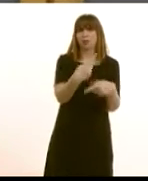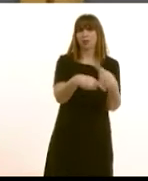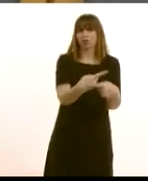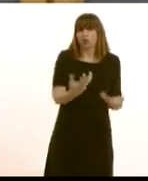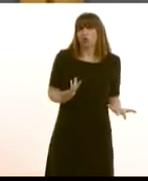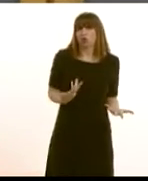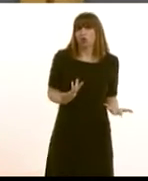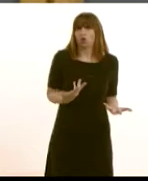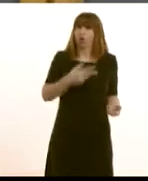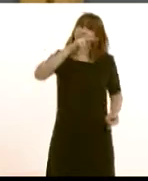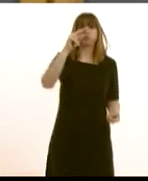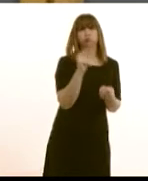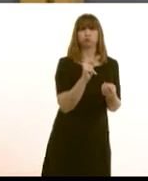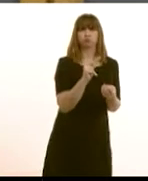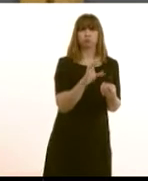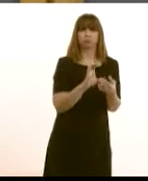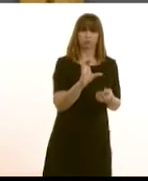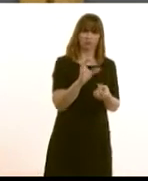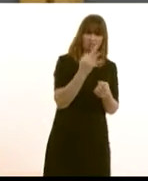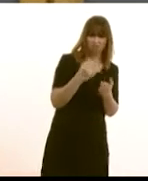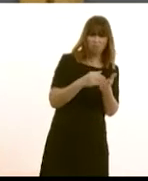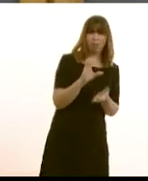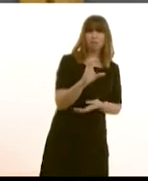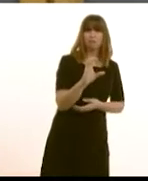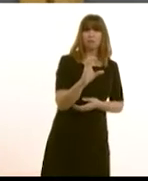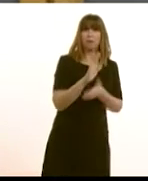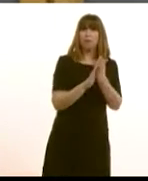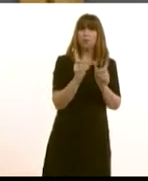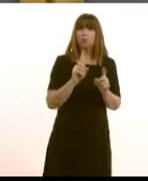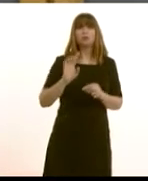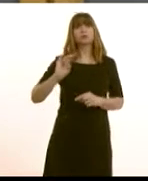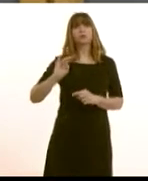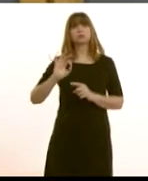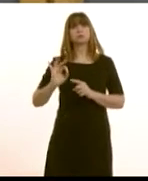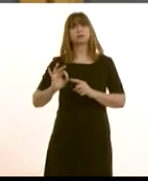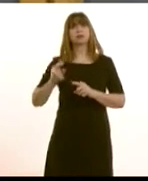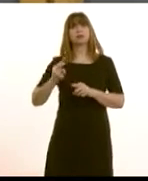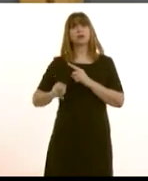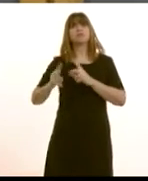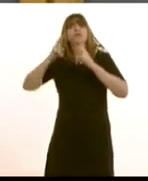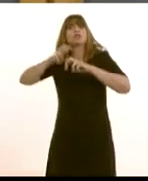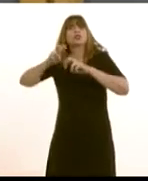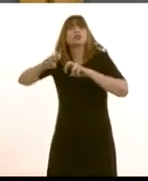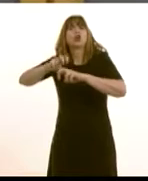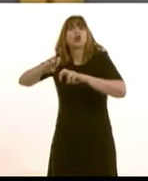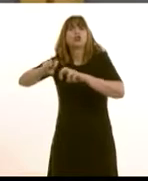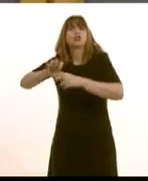That cut could translate to a 40 per cent cut to research funding, and that is according